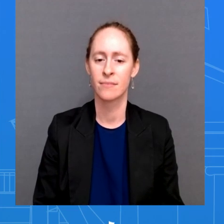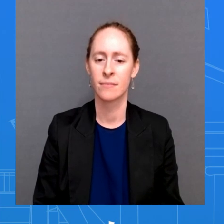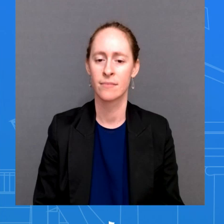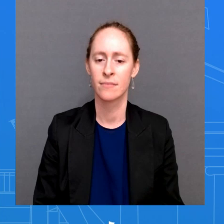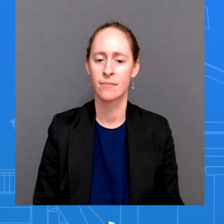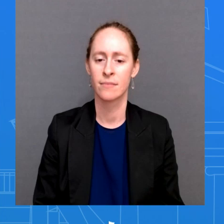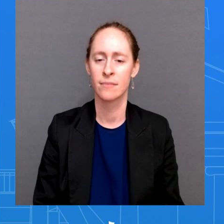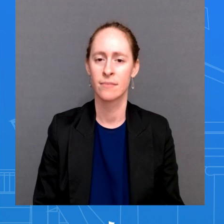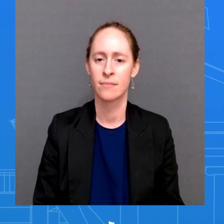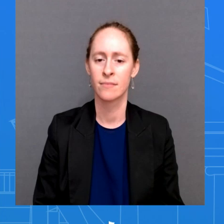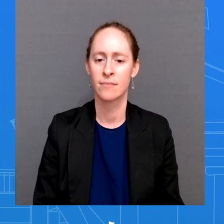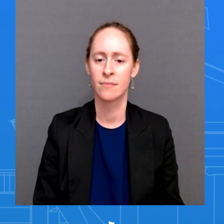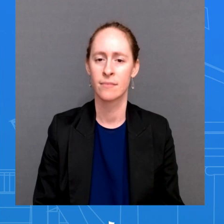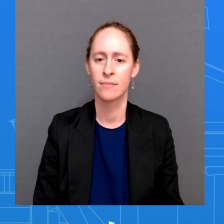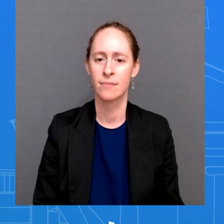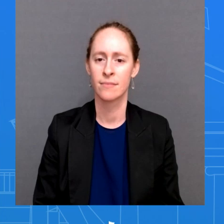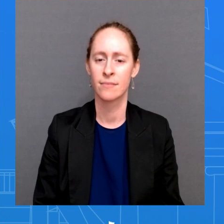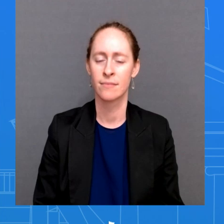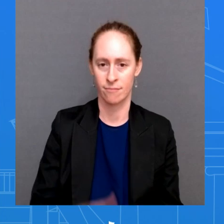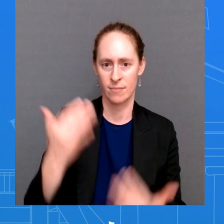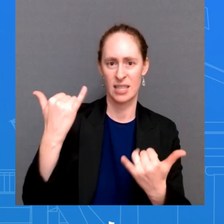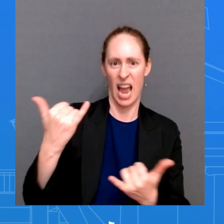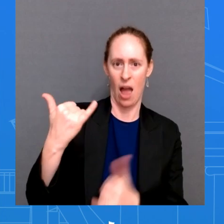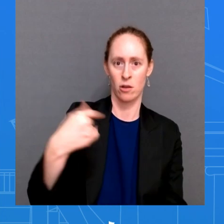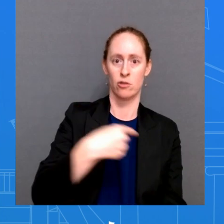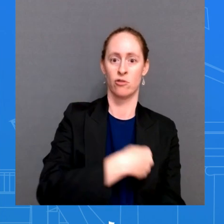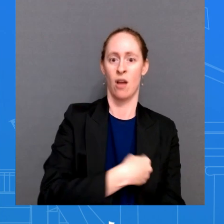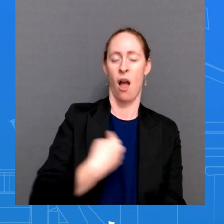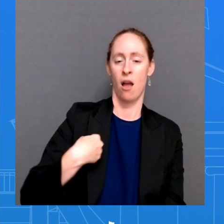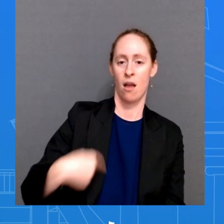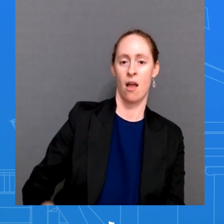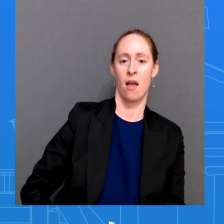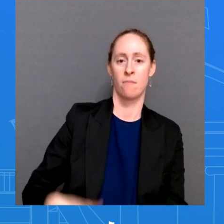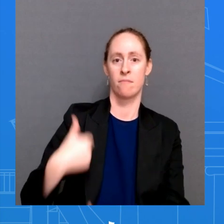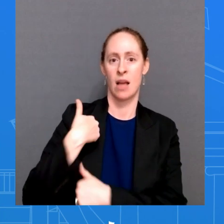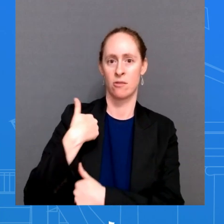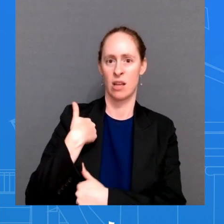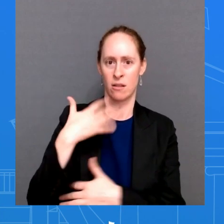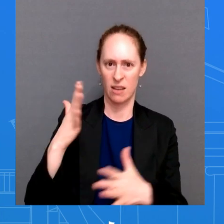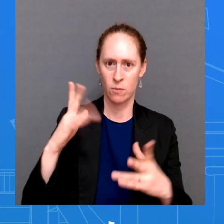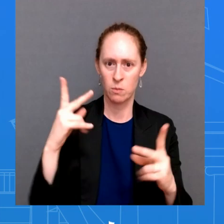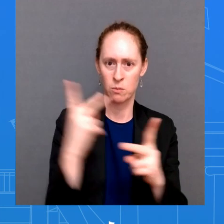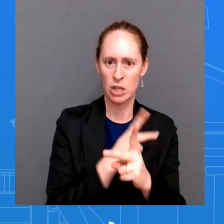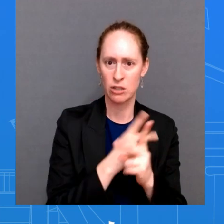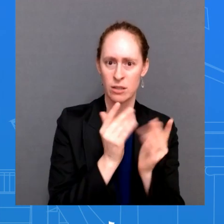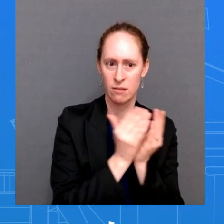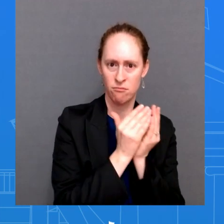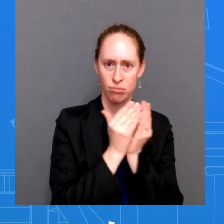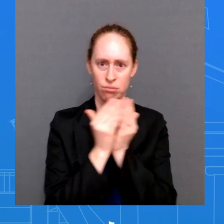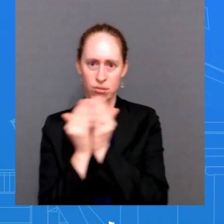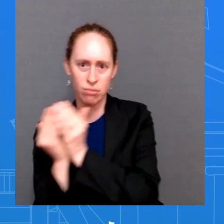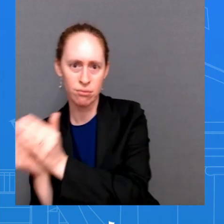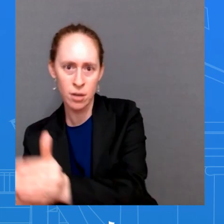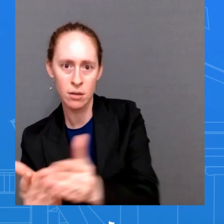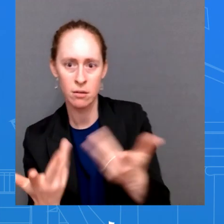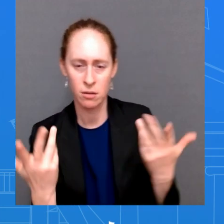does the White House have a counterstrategy? Do you have plans to counter this? Ms. Jean-Pierre: I'm not -- I'm not going to lay out or go --